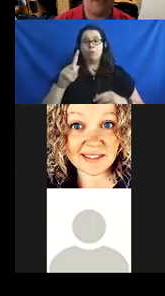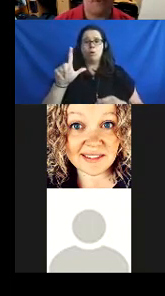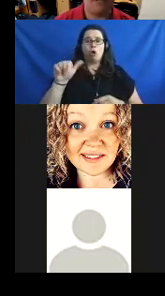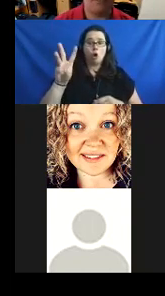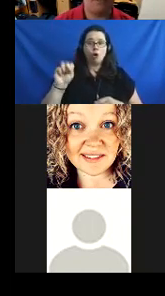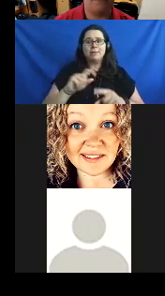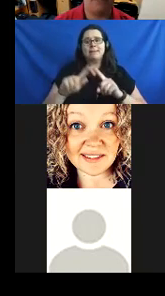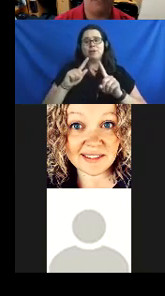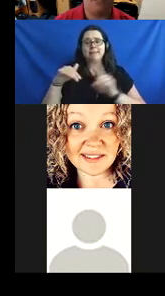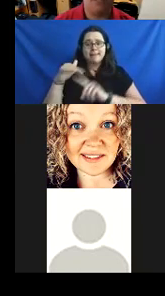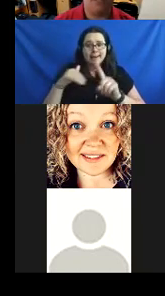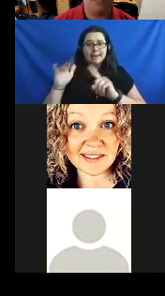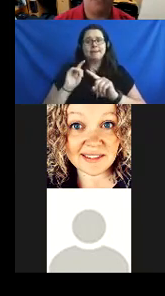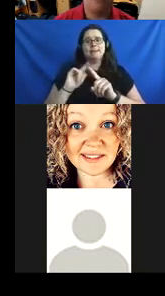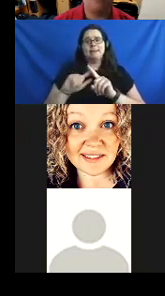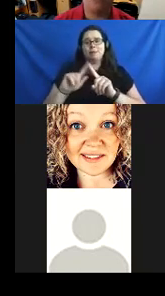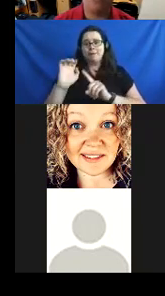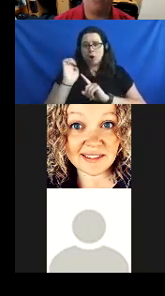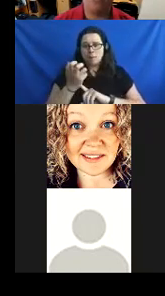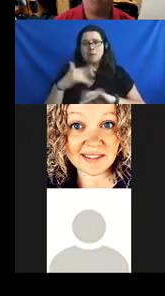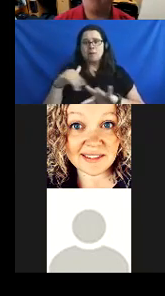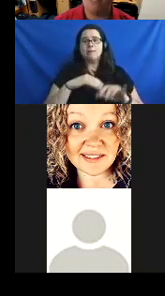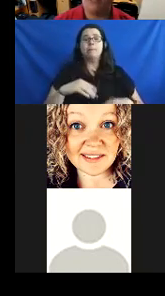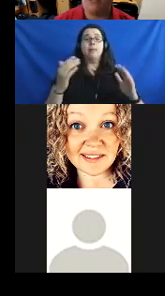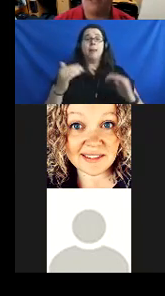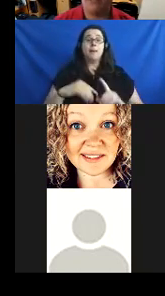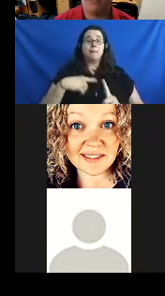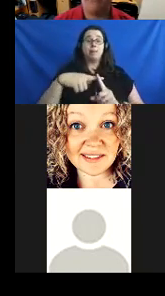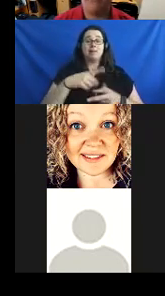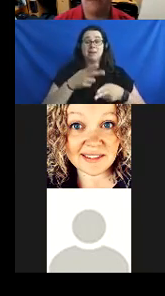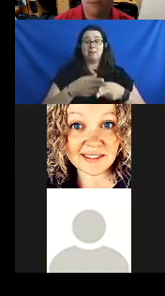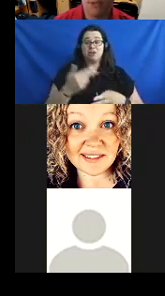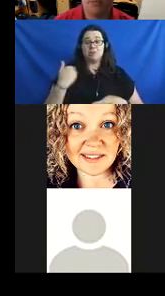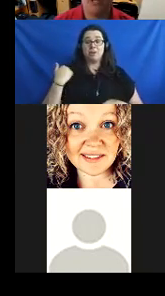SETTINGS AND ENVIRONMENTS. ADDITIONALLY, AS I MENTIONED EARLIER, IT'S IMPORTANT TO